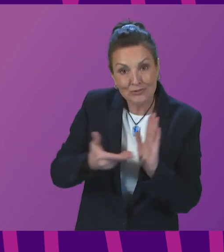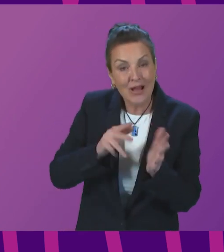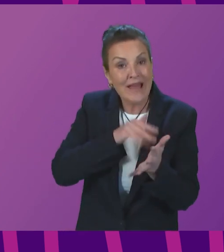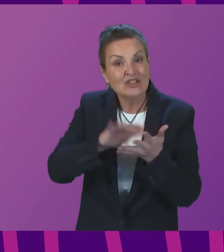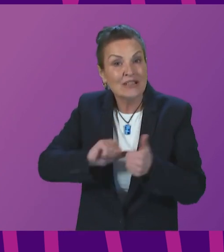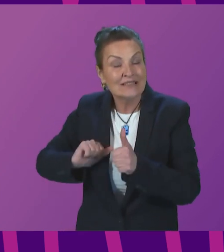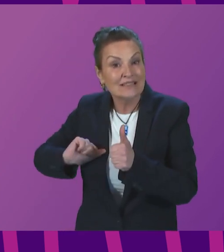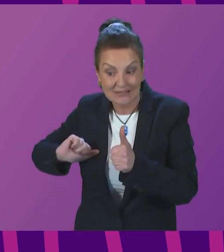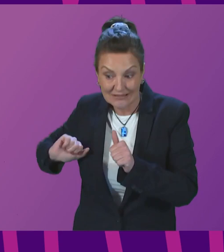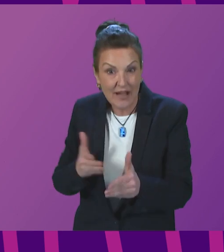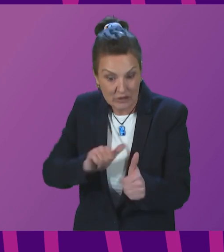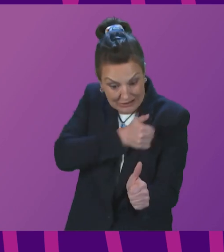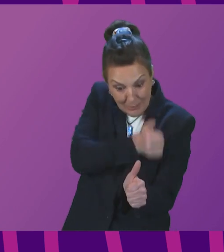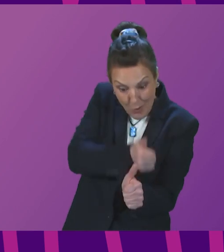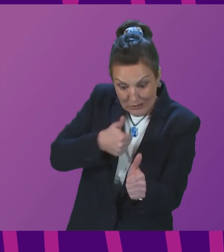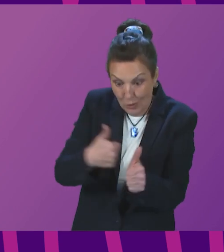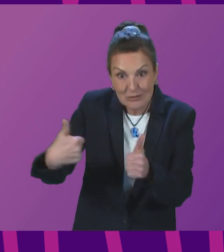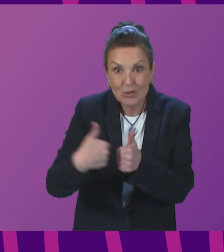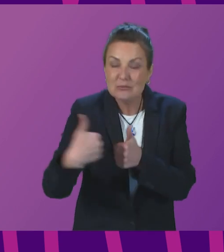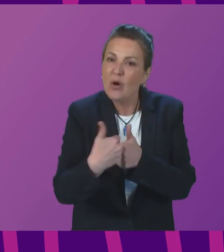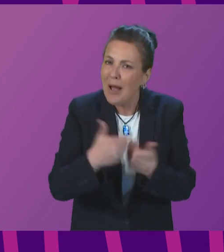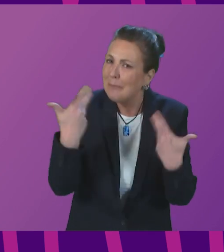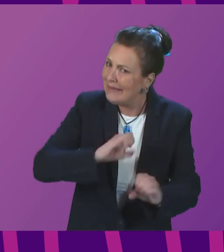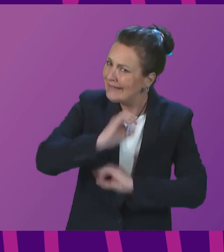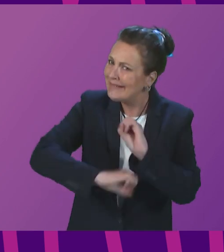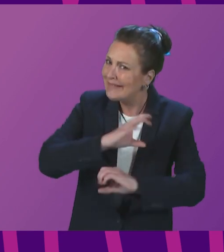I have outlined the work that has already been done and I have outlined why we took